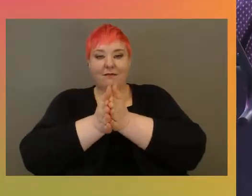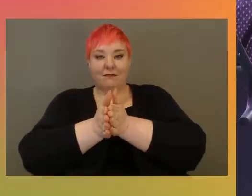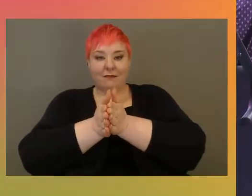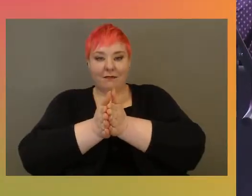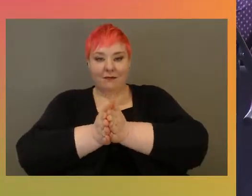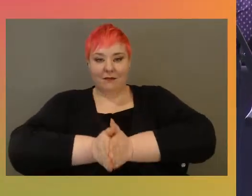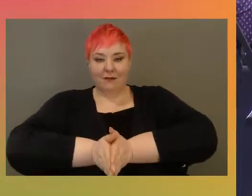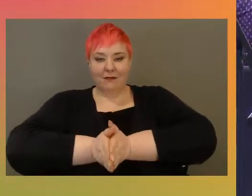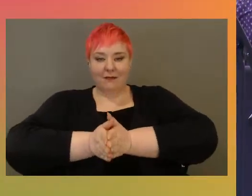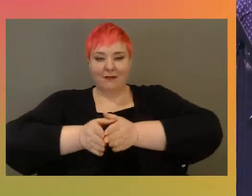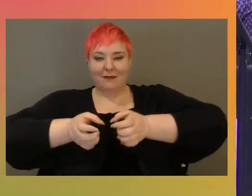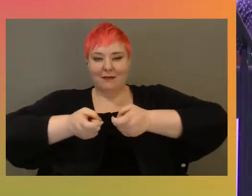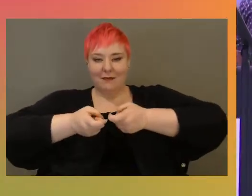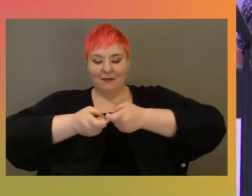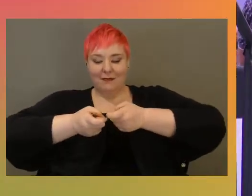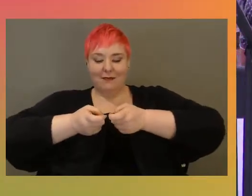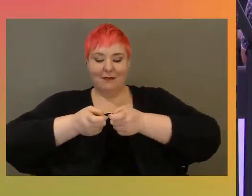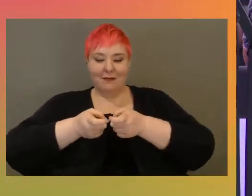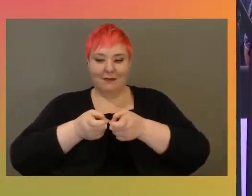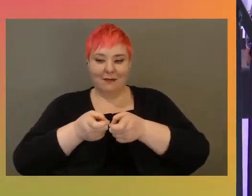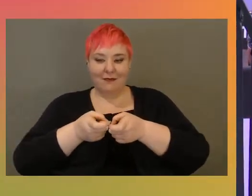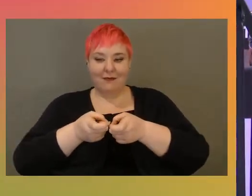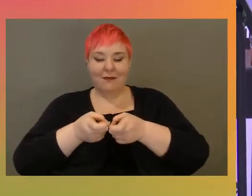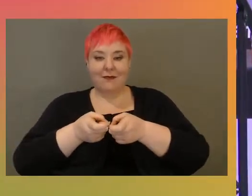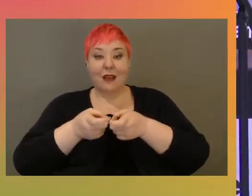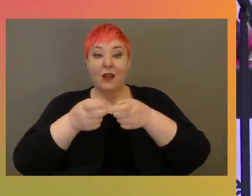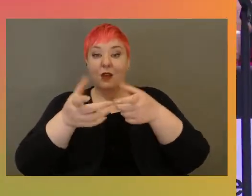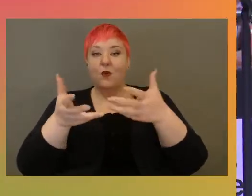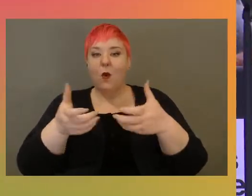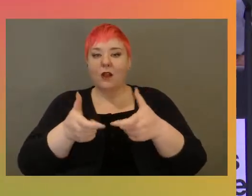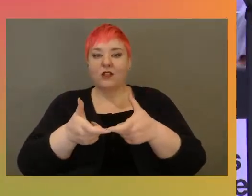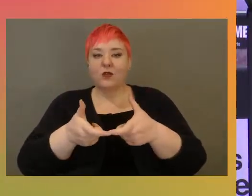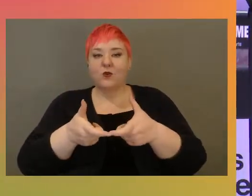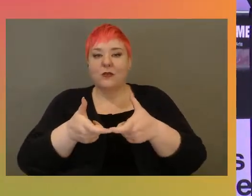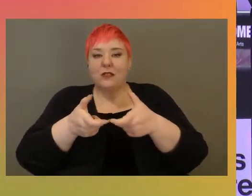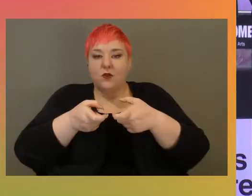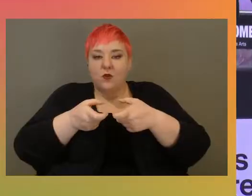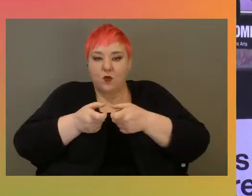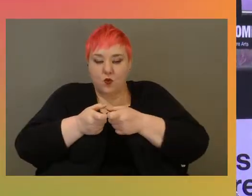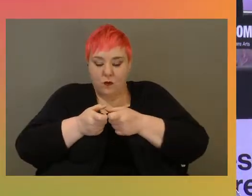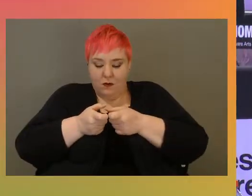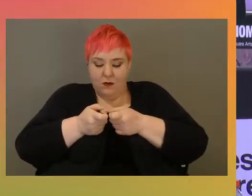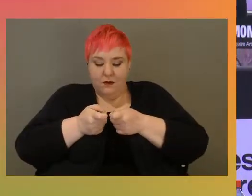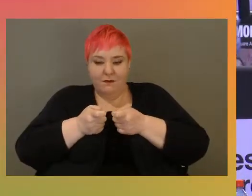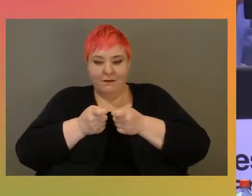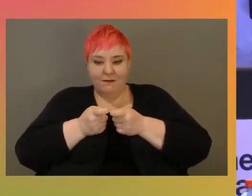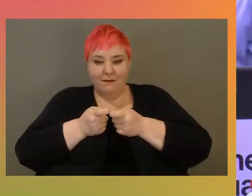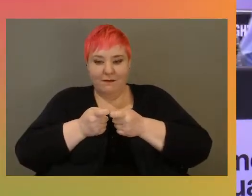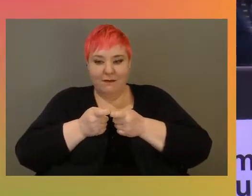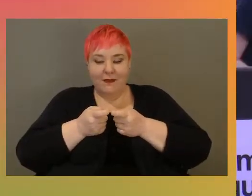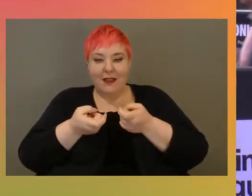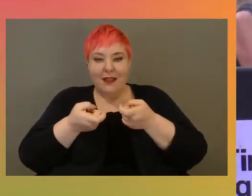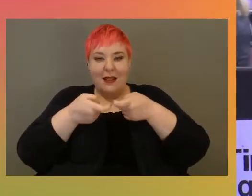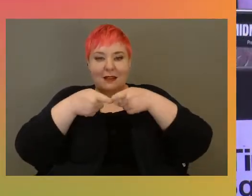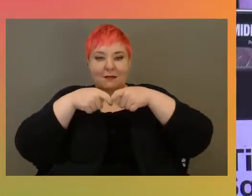UNWIND YOUR ARMS. TAKE THE SOLES OF YOUR FEET